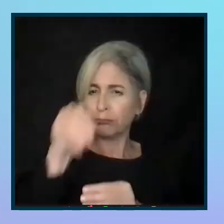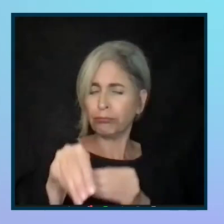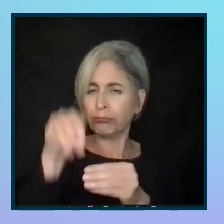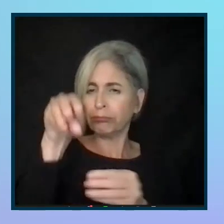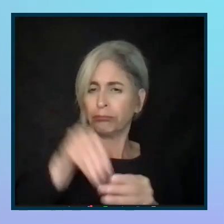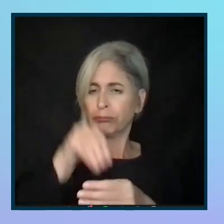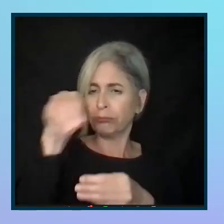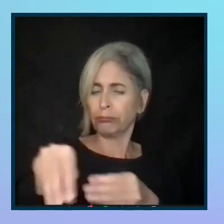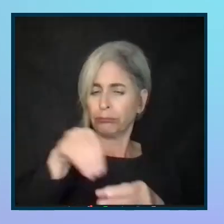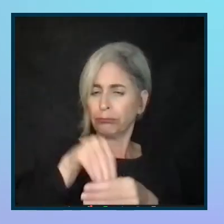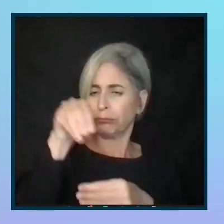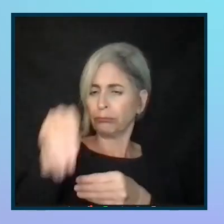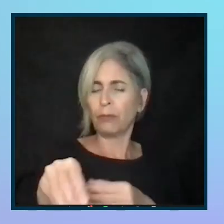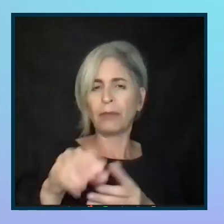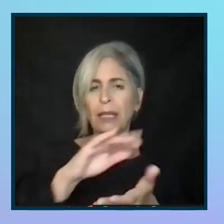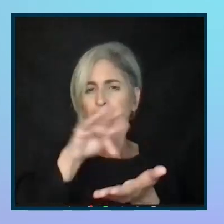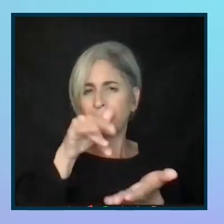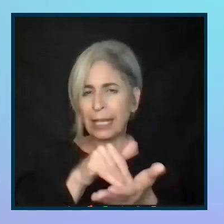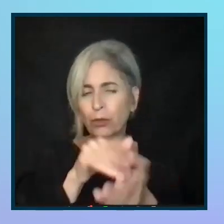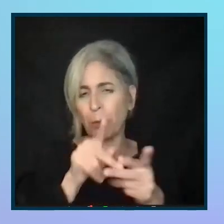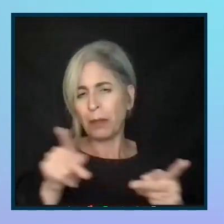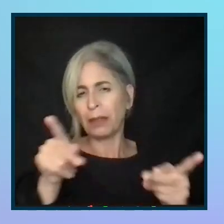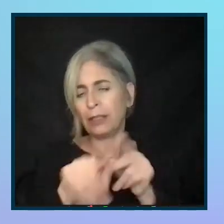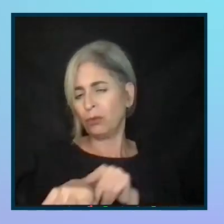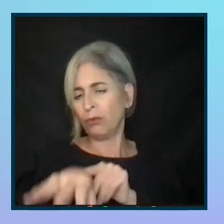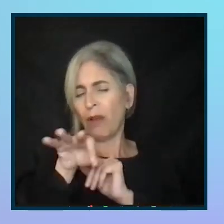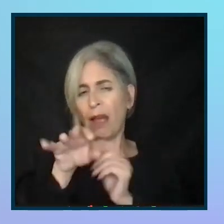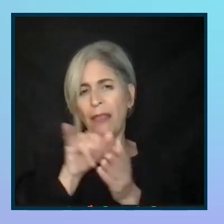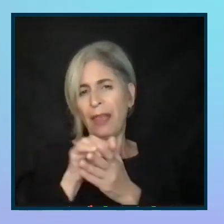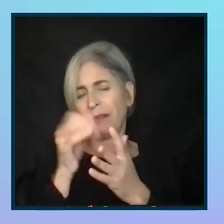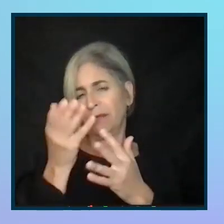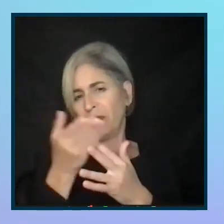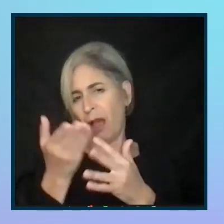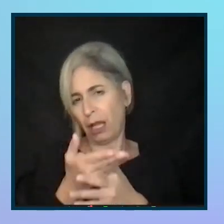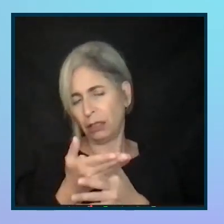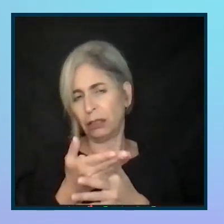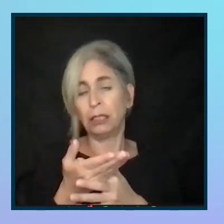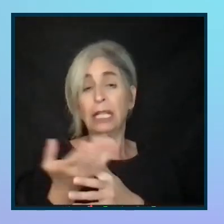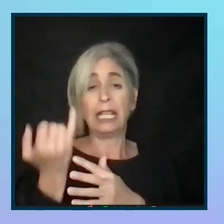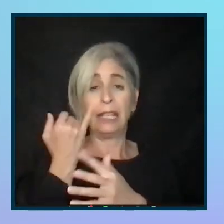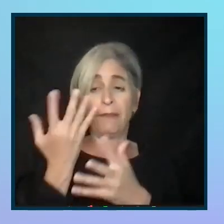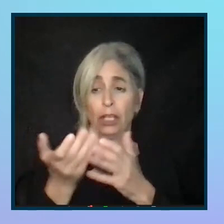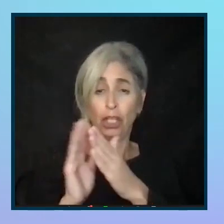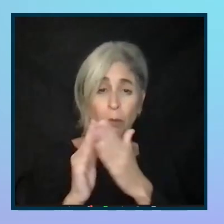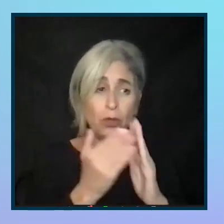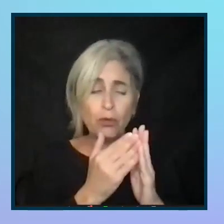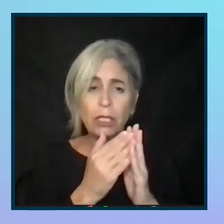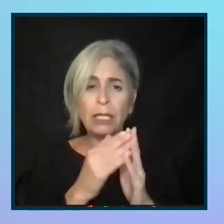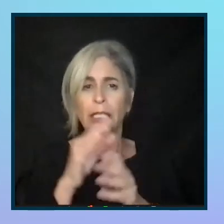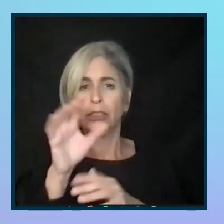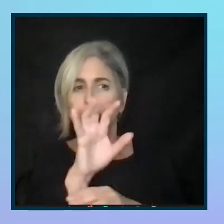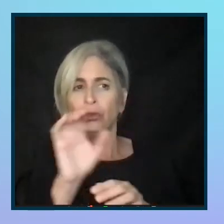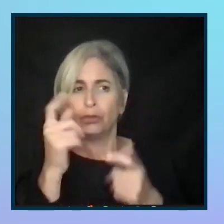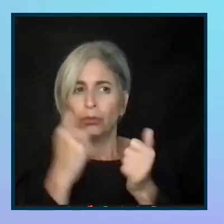to centralize where you can, 'cause when you start-- When you take your community, you make 'em do a safari trying to find stuff,